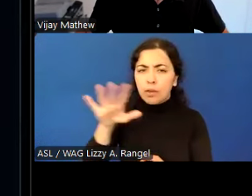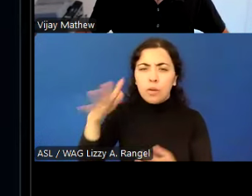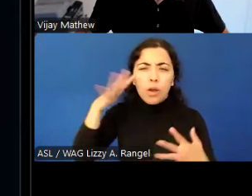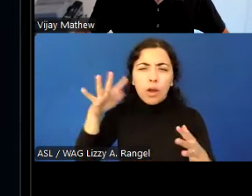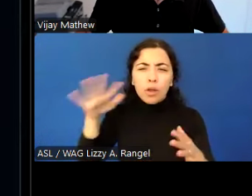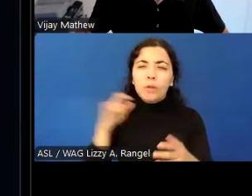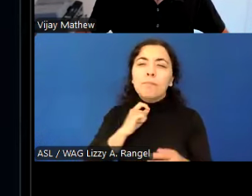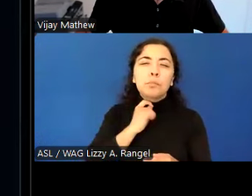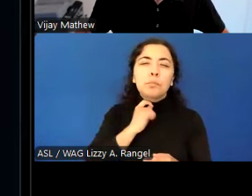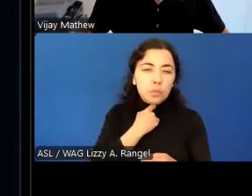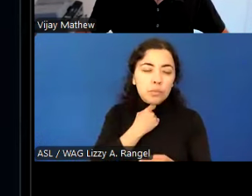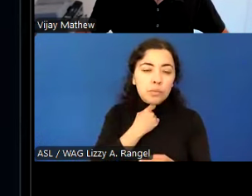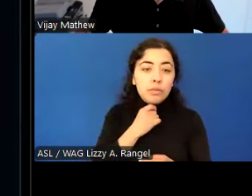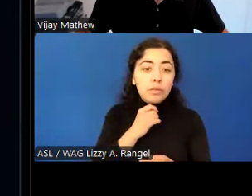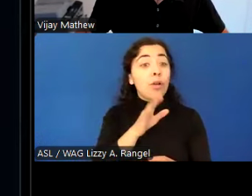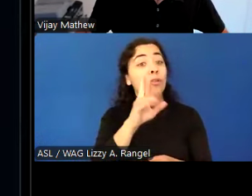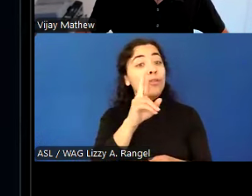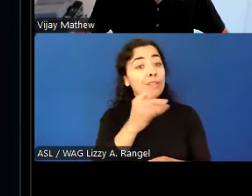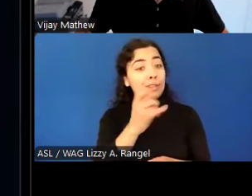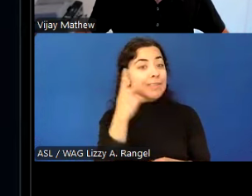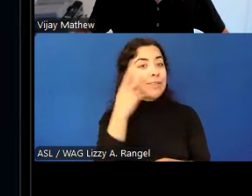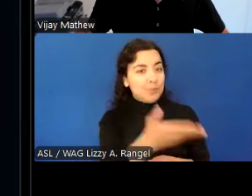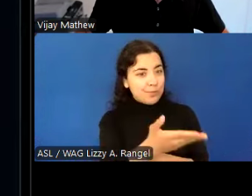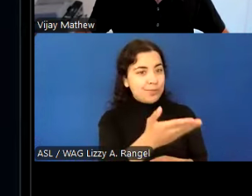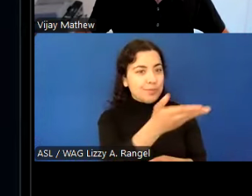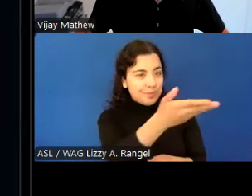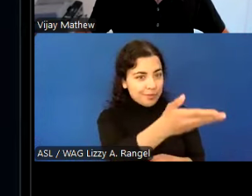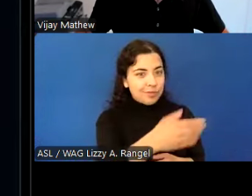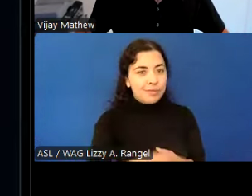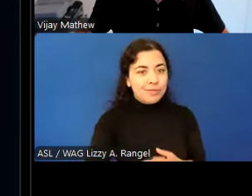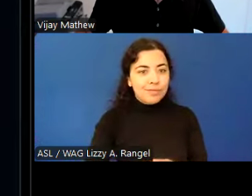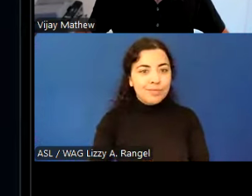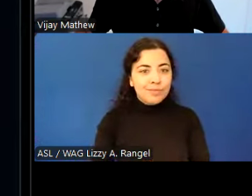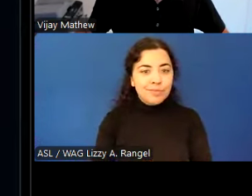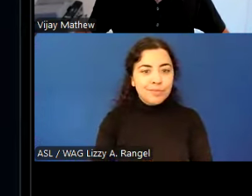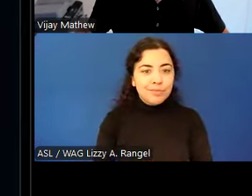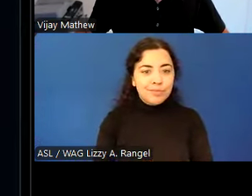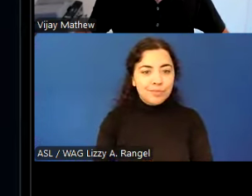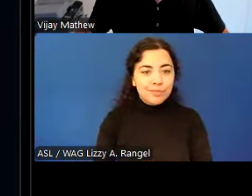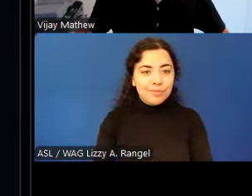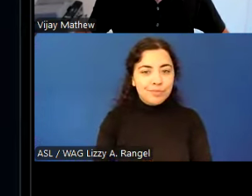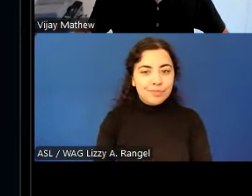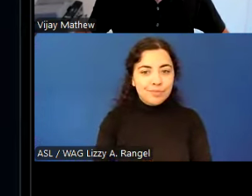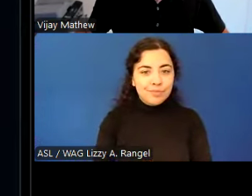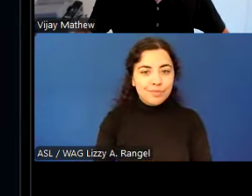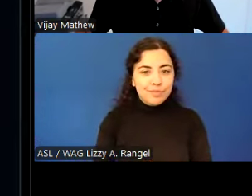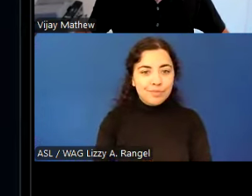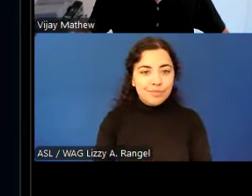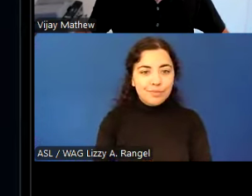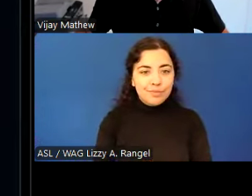case and I see Rachel there, thank you. So I will -- I'm in the what's